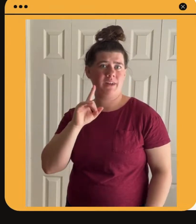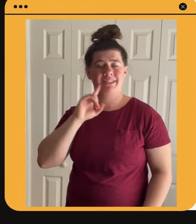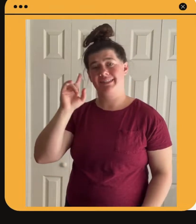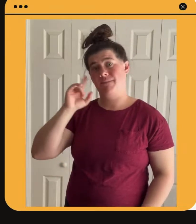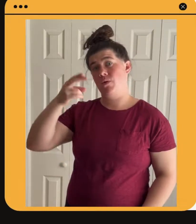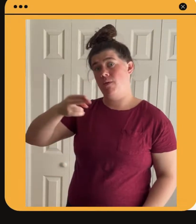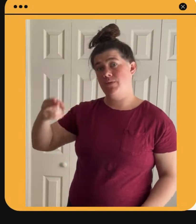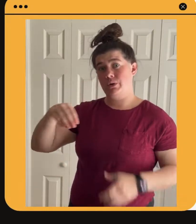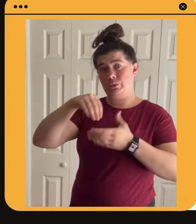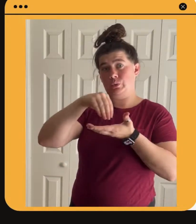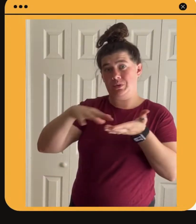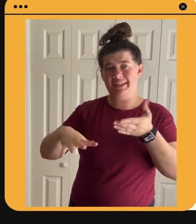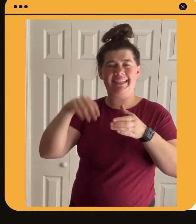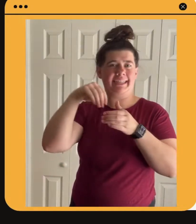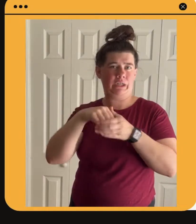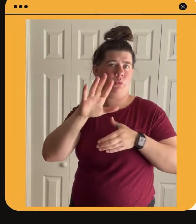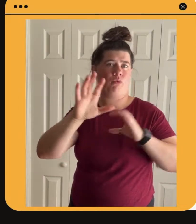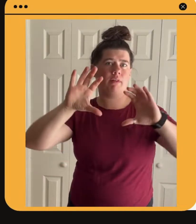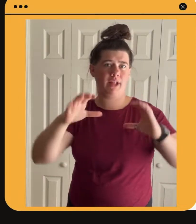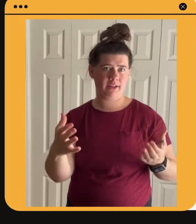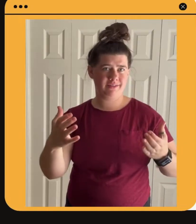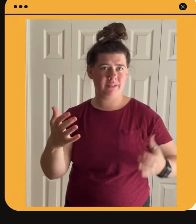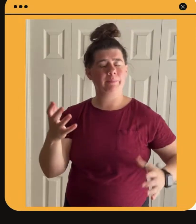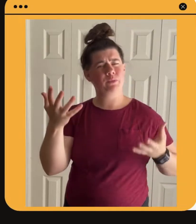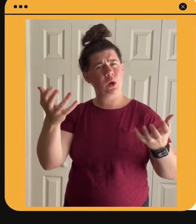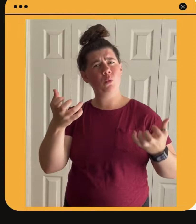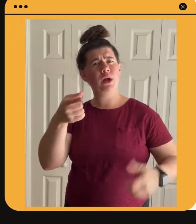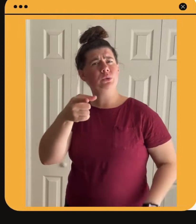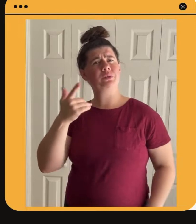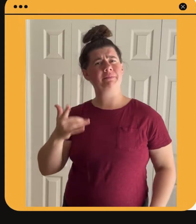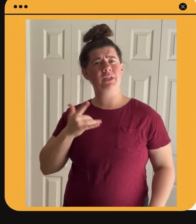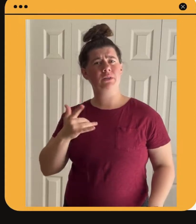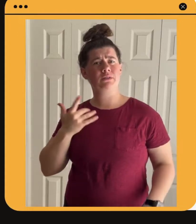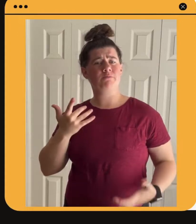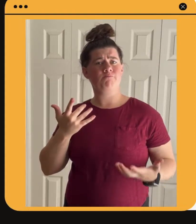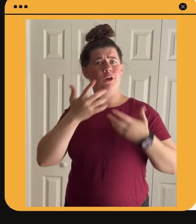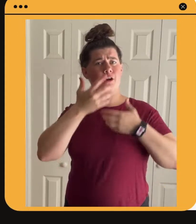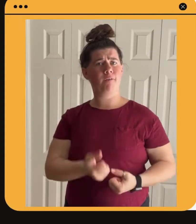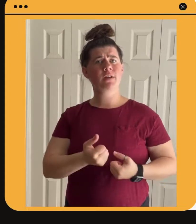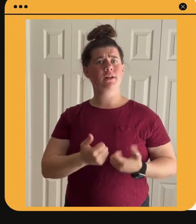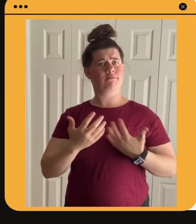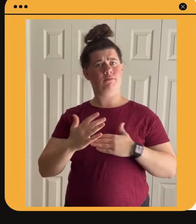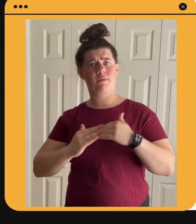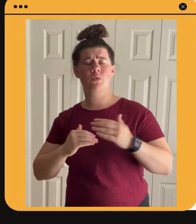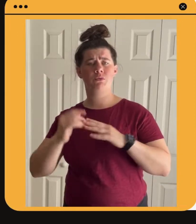But next year, you will have a deaf and hard of hearing student in your class and I want you to feel confident and comfortable